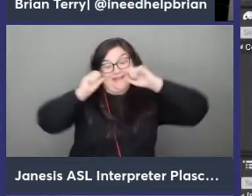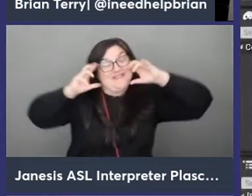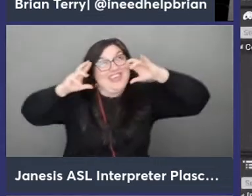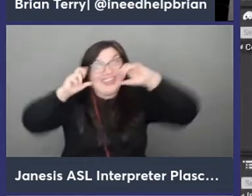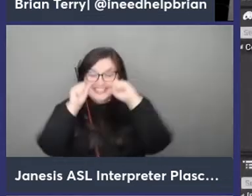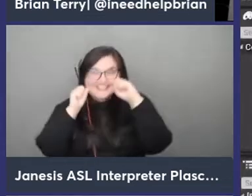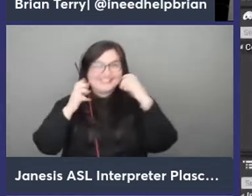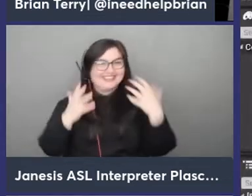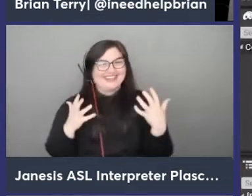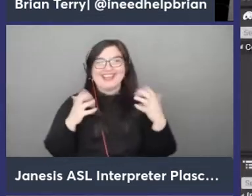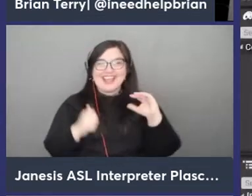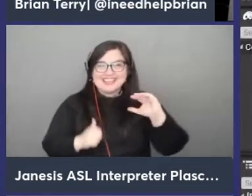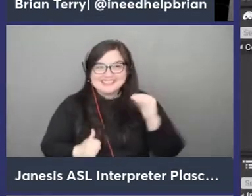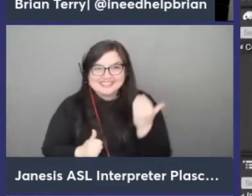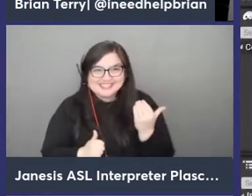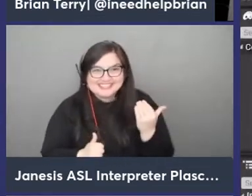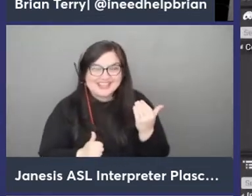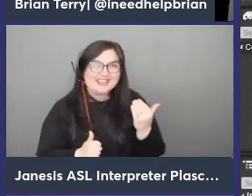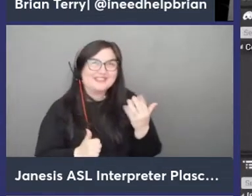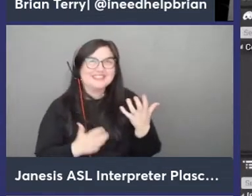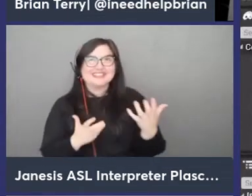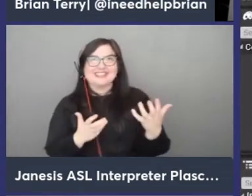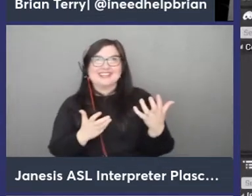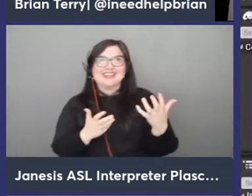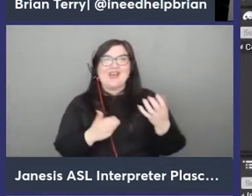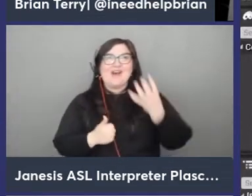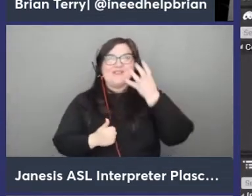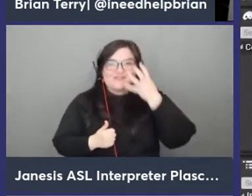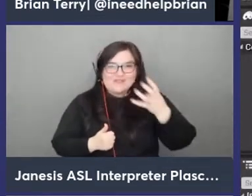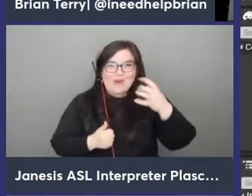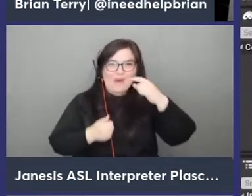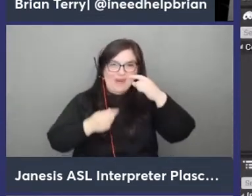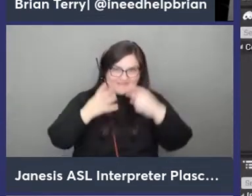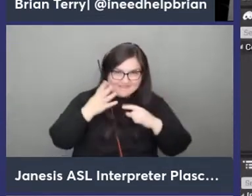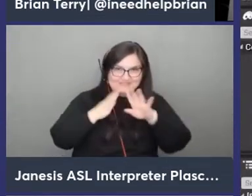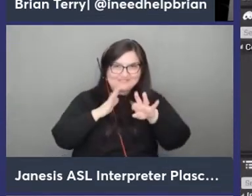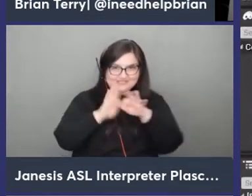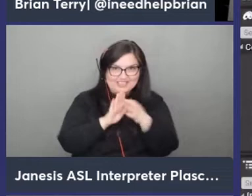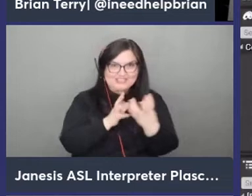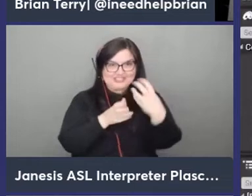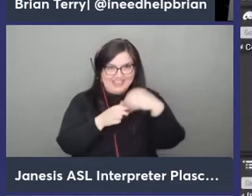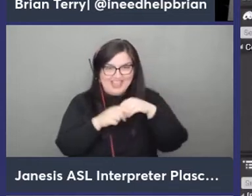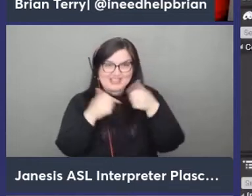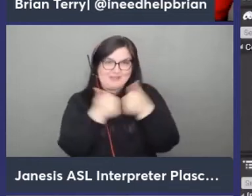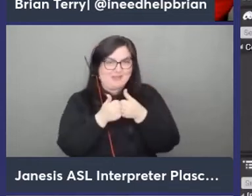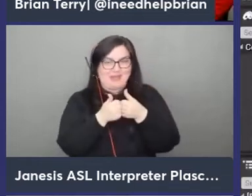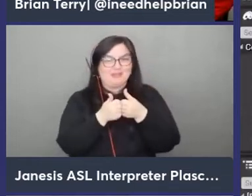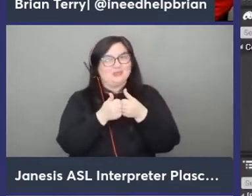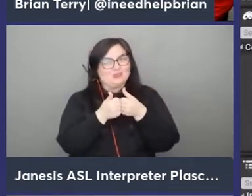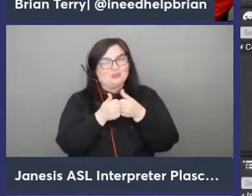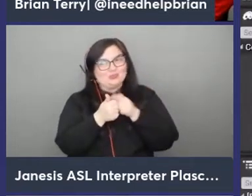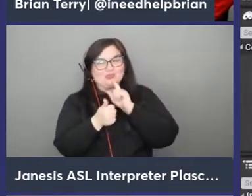like you're gonna get, you have four features in your game relatively quickly. I mean, you said half an hour.